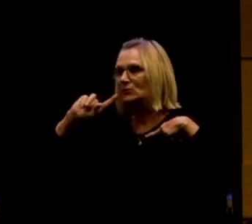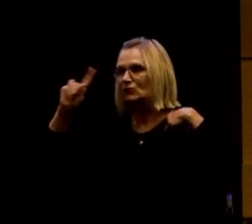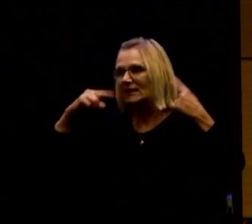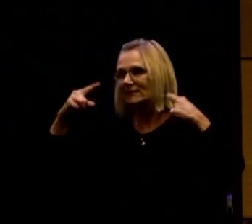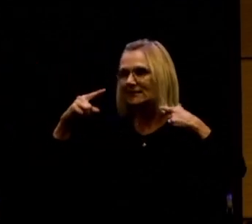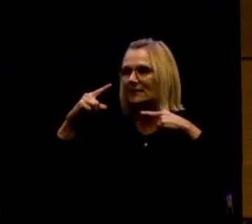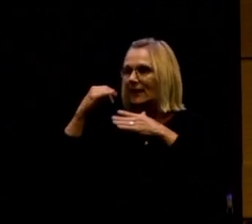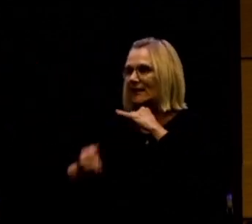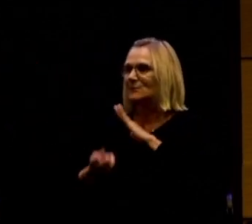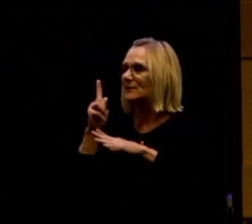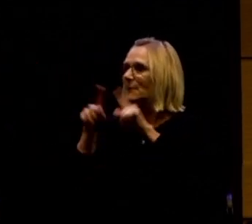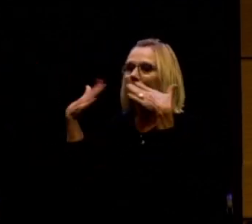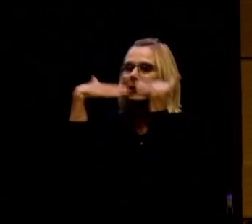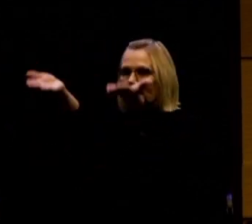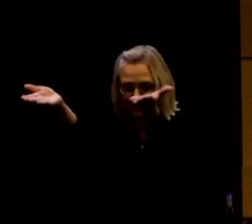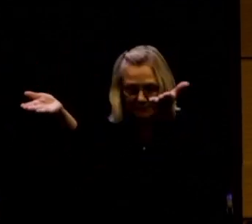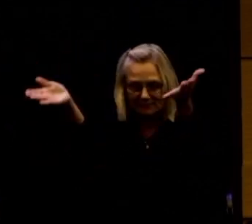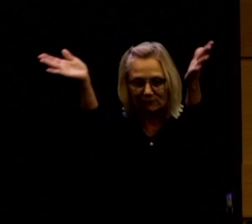It was crazy and last minute for some things but thank you so much.